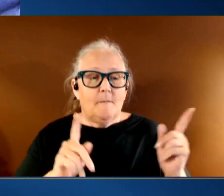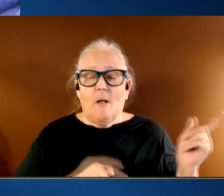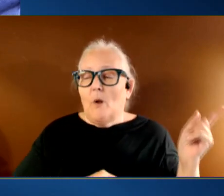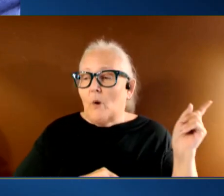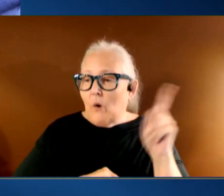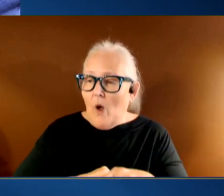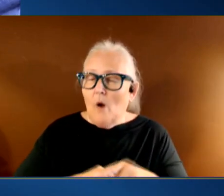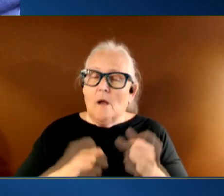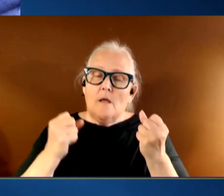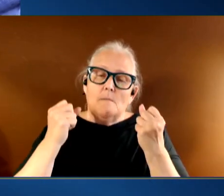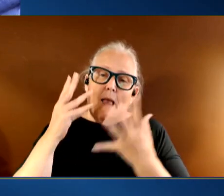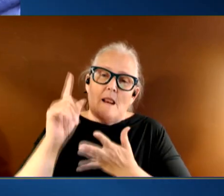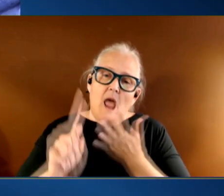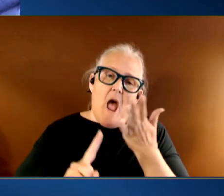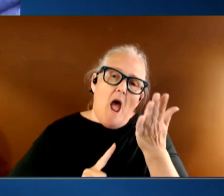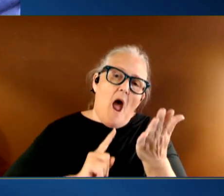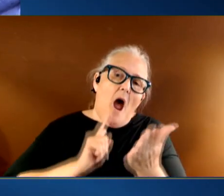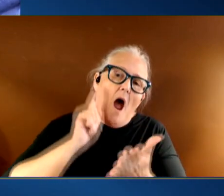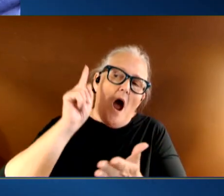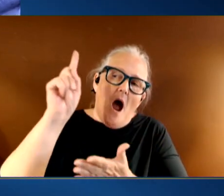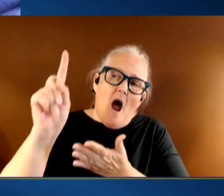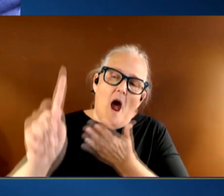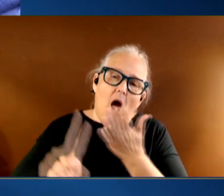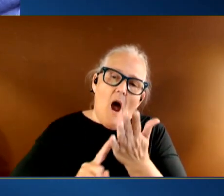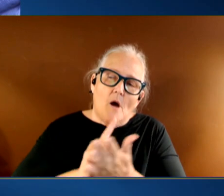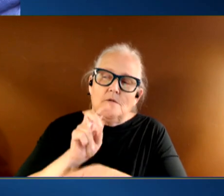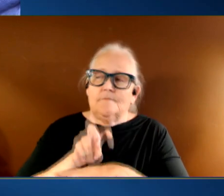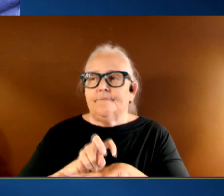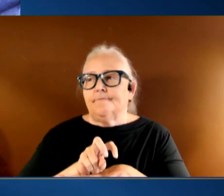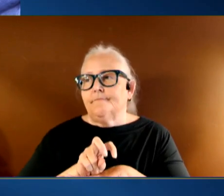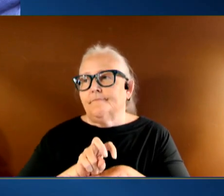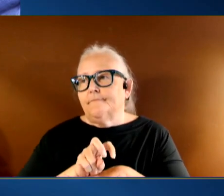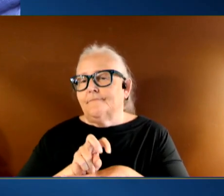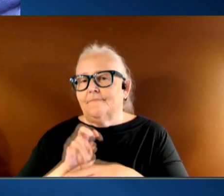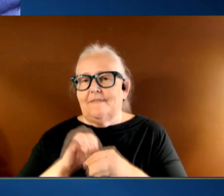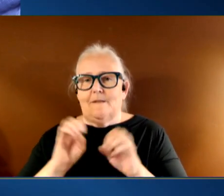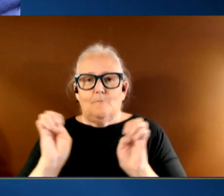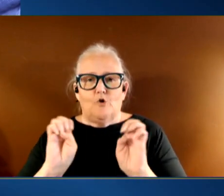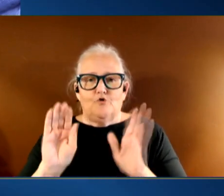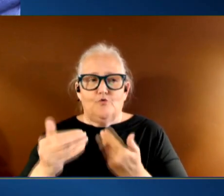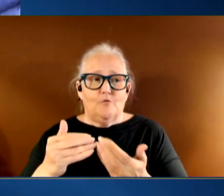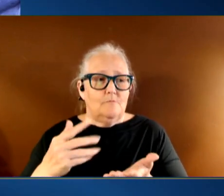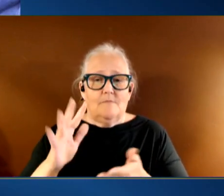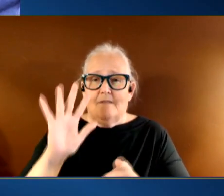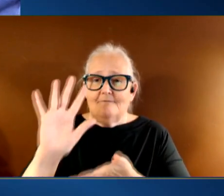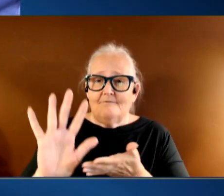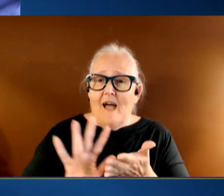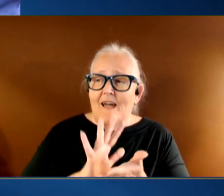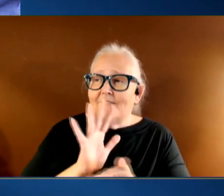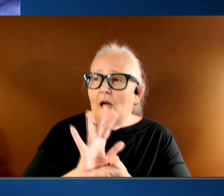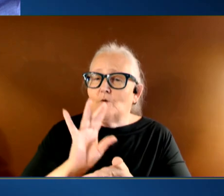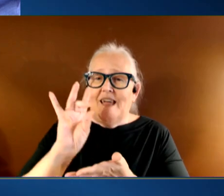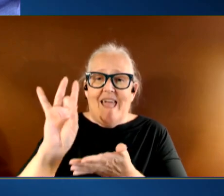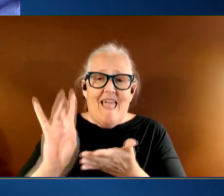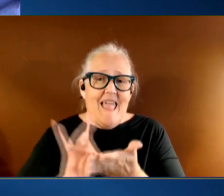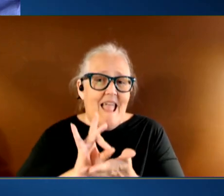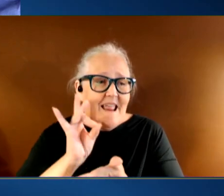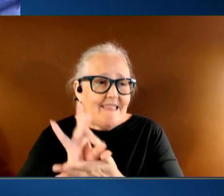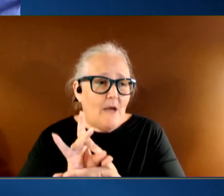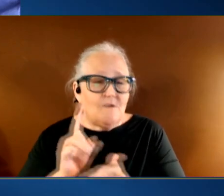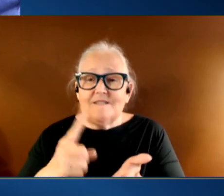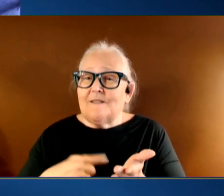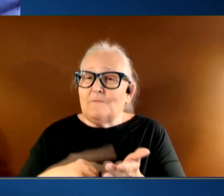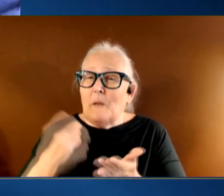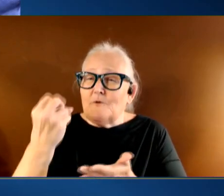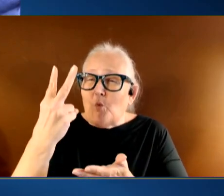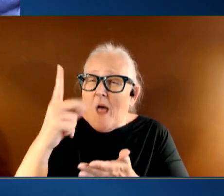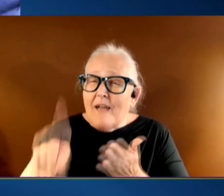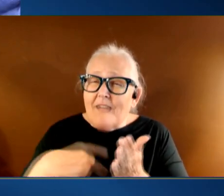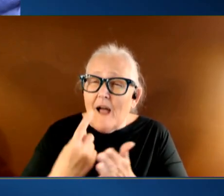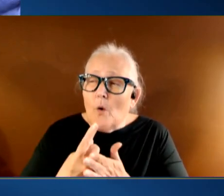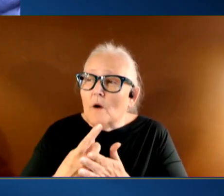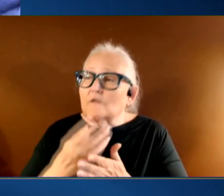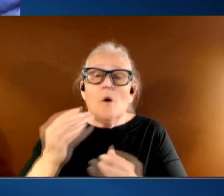hours sitting in the ER. Some 5 hours, some 8 hours, some 12 hours, some over 24 hours,